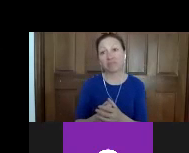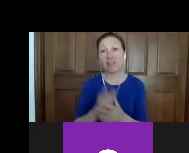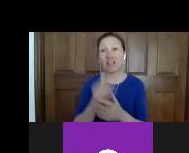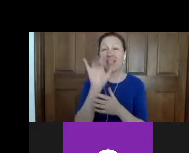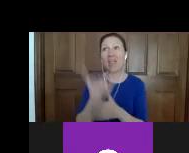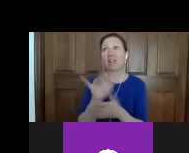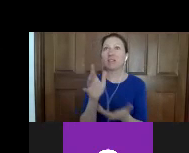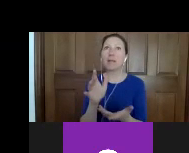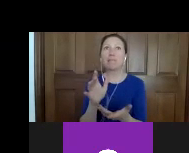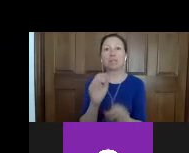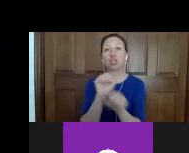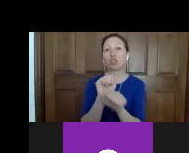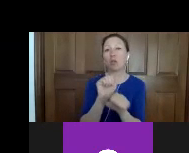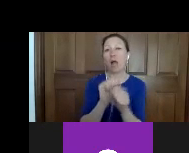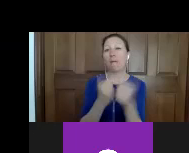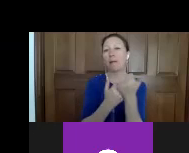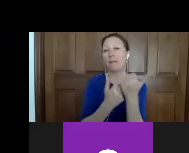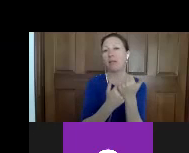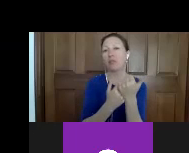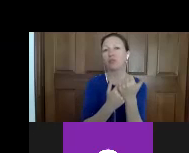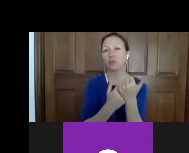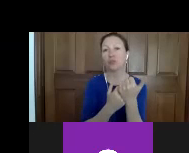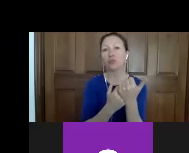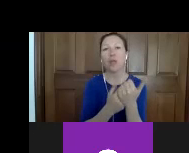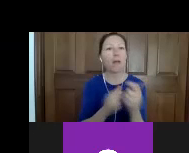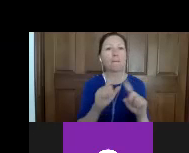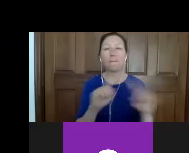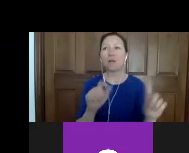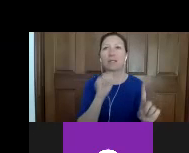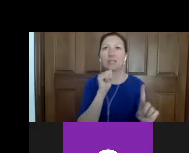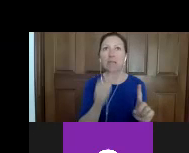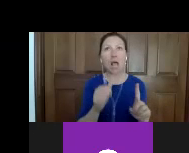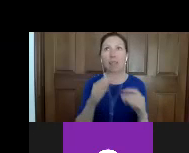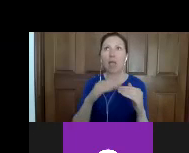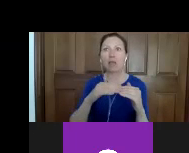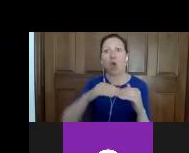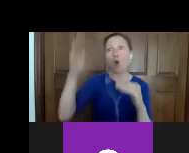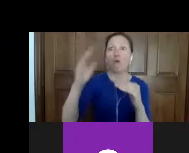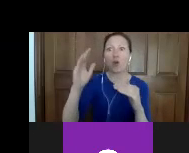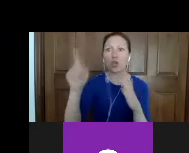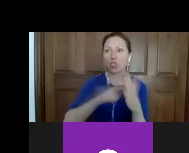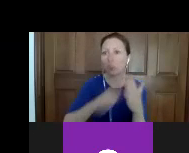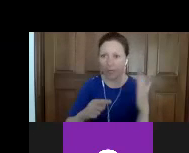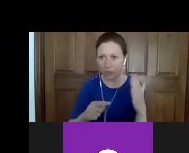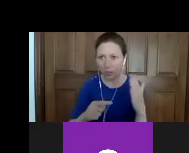questions. But it is not overt discrimination. Now, I know a lot of HR professionals out